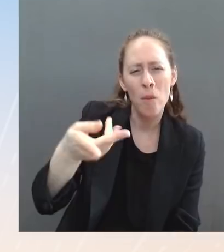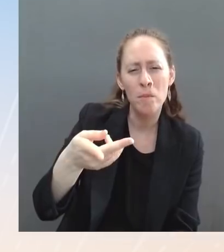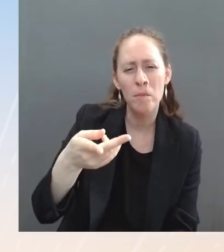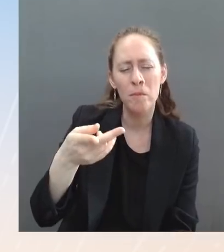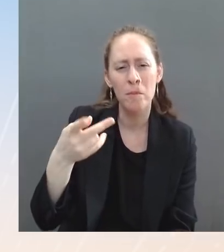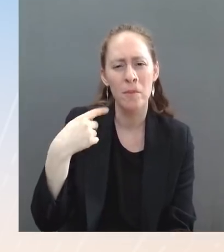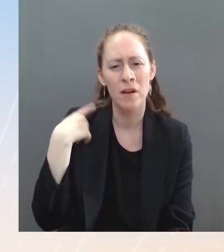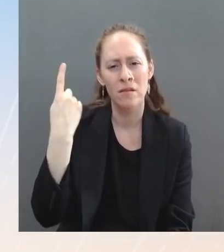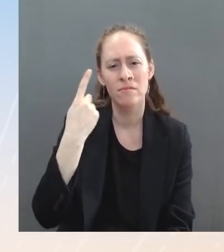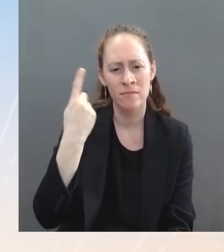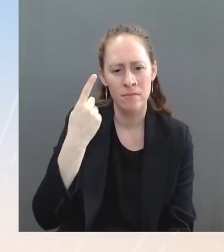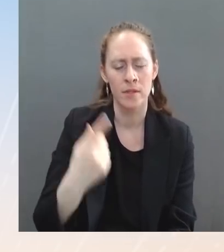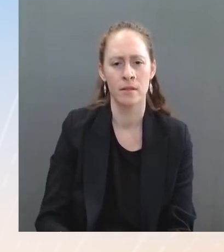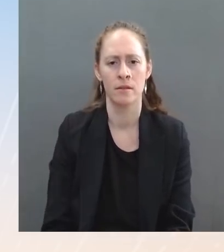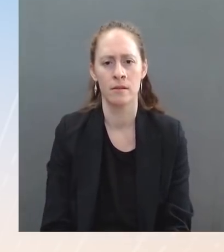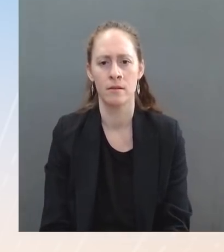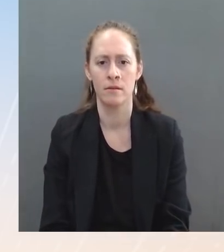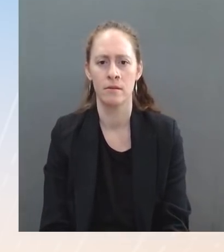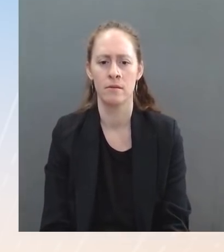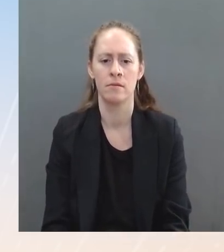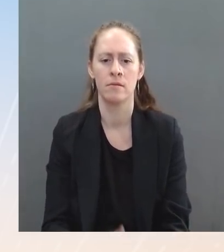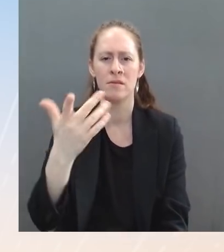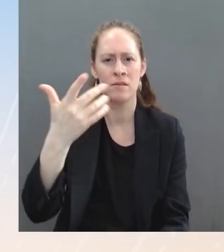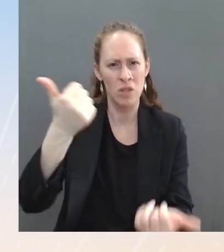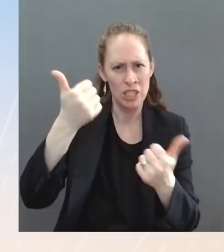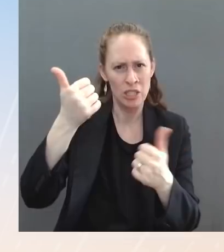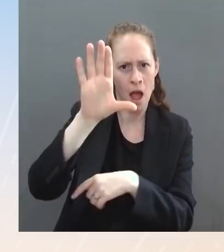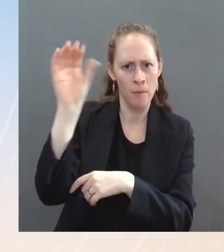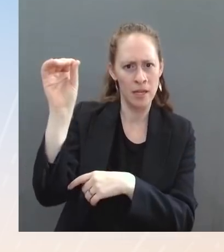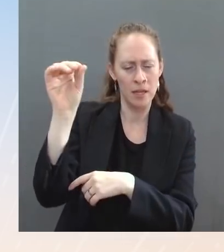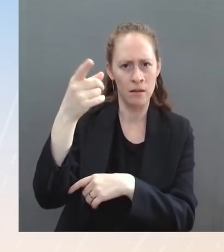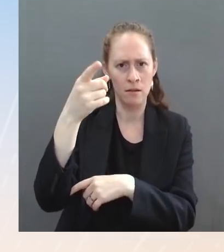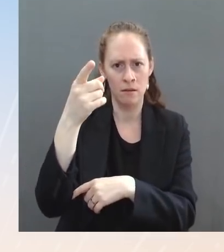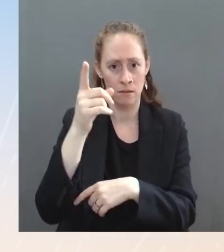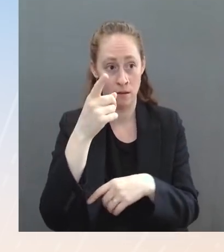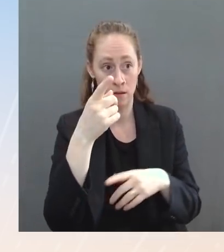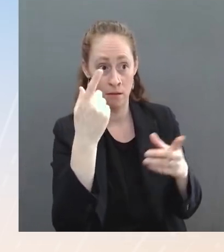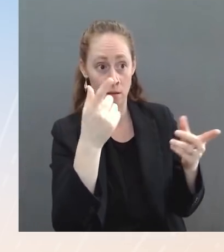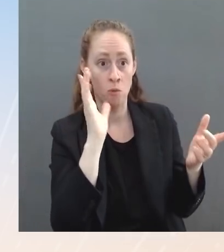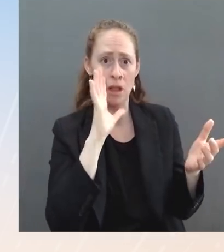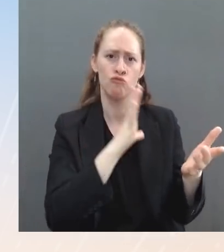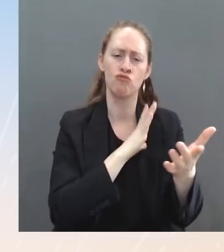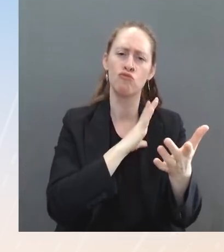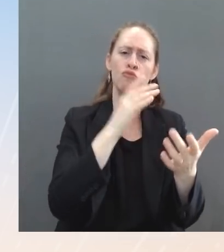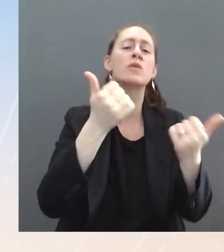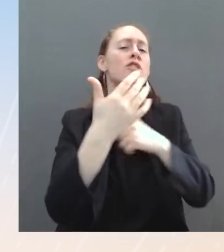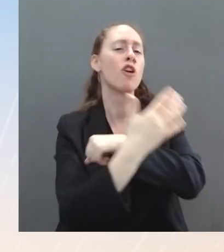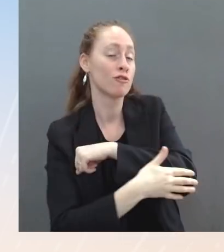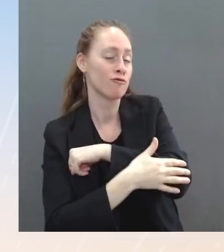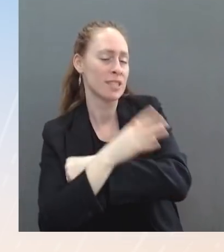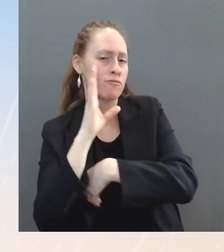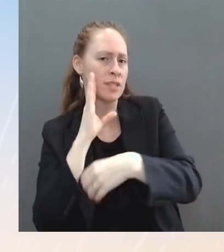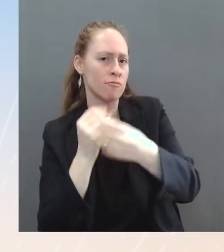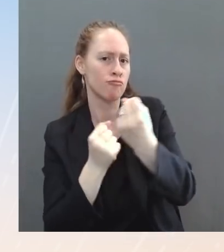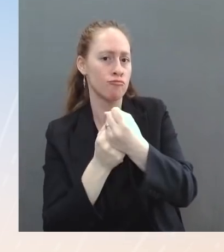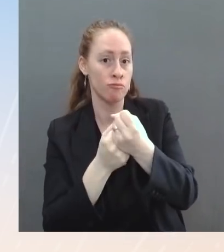Will China be participating in the oil release? Mr. Deese: So, I don't want to get ahead of any specific commitments,